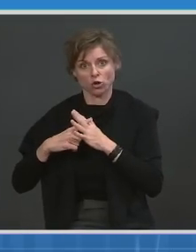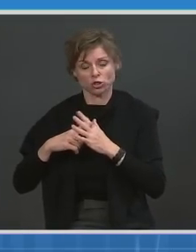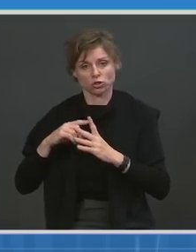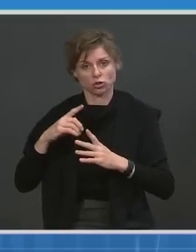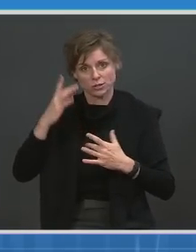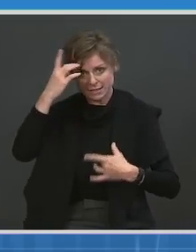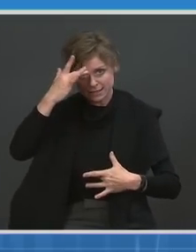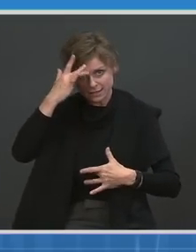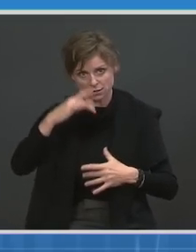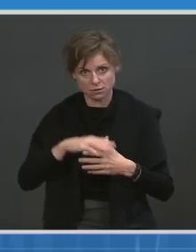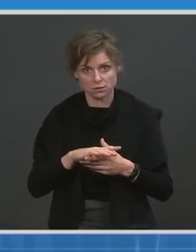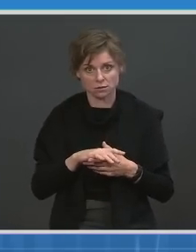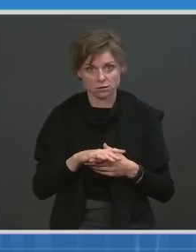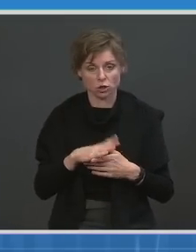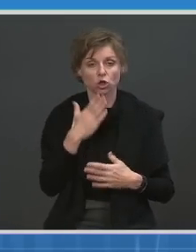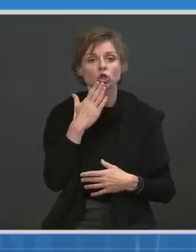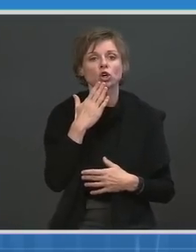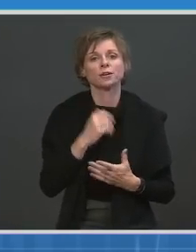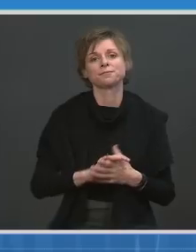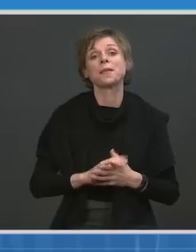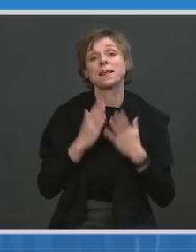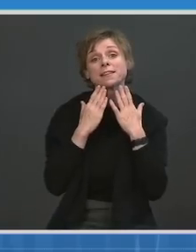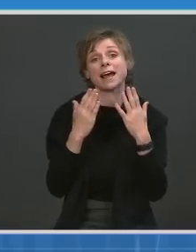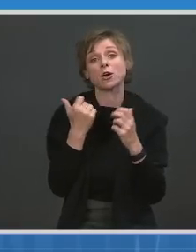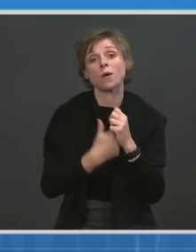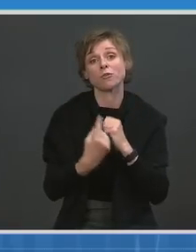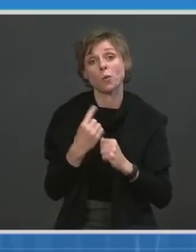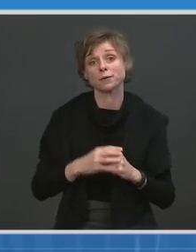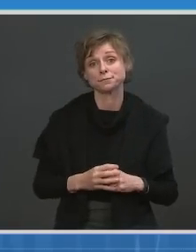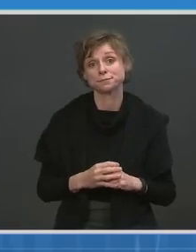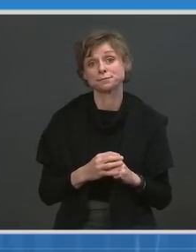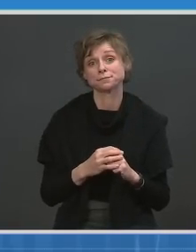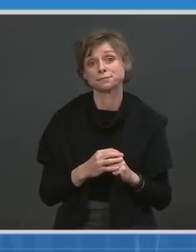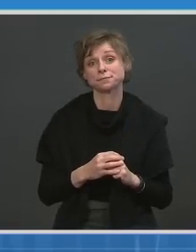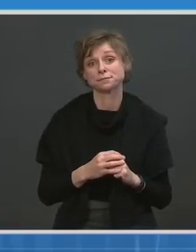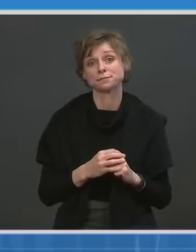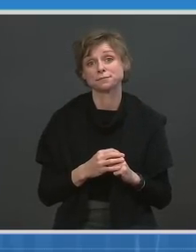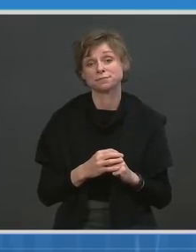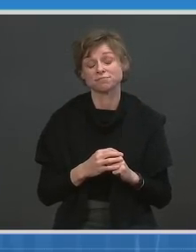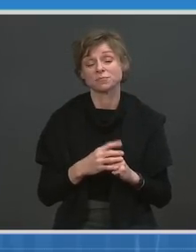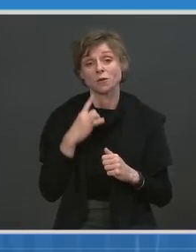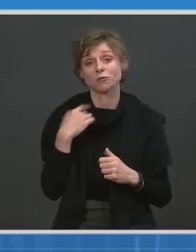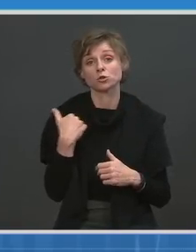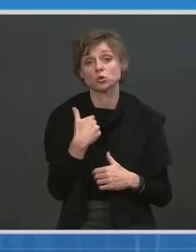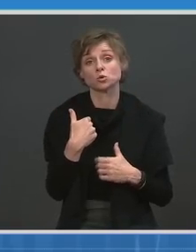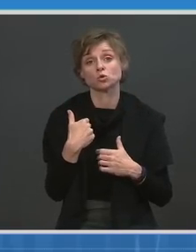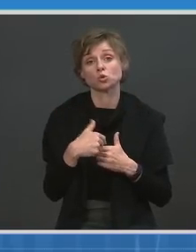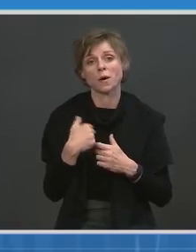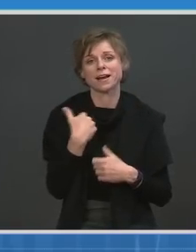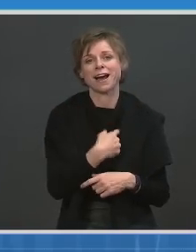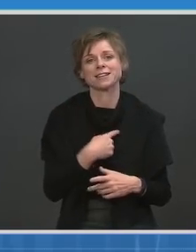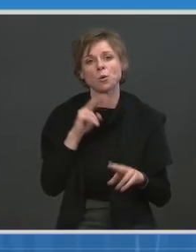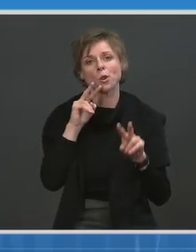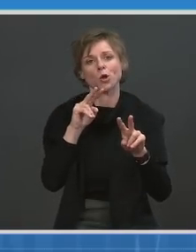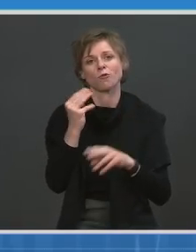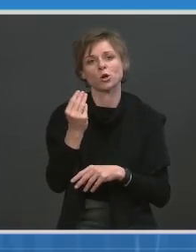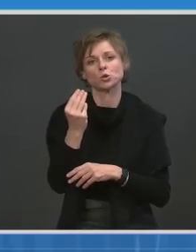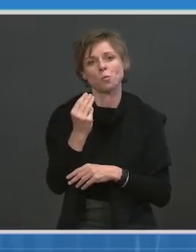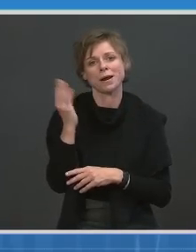Mr. Zients: Good. Well, thank you, everybody, for joining us. We'll look forward to Monday's briefing. Thank you.